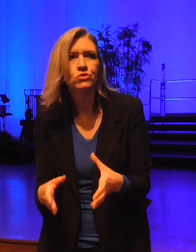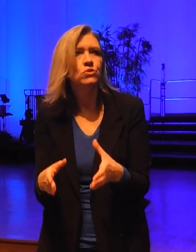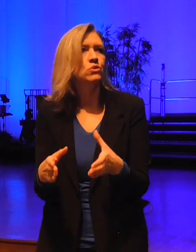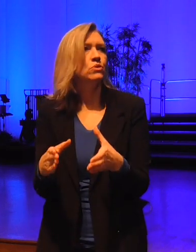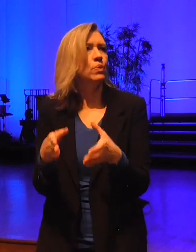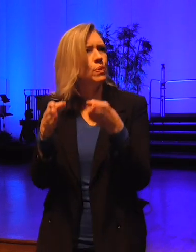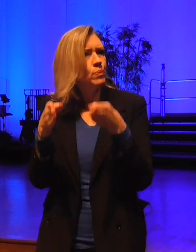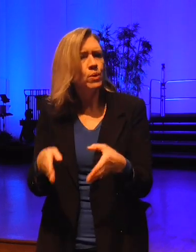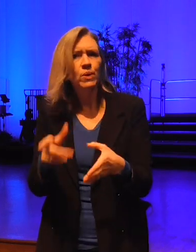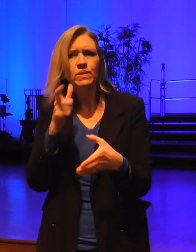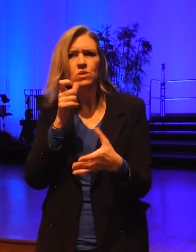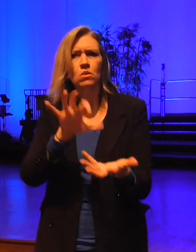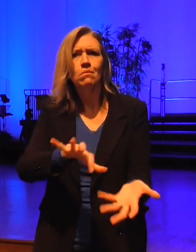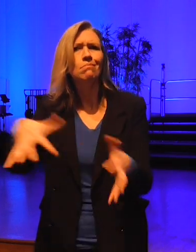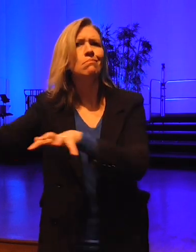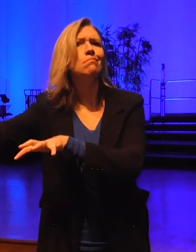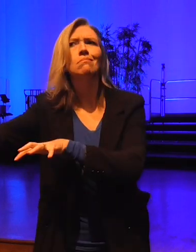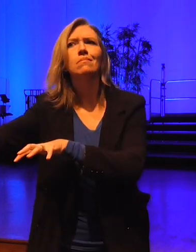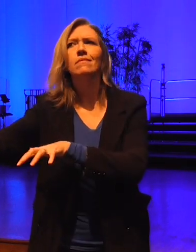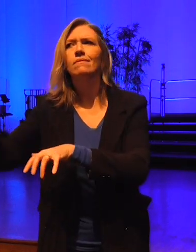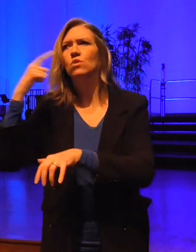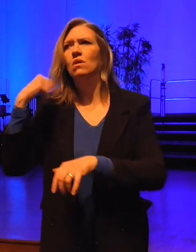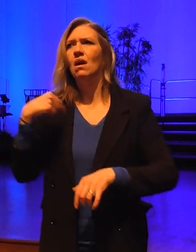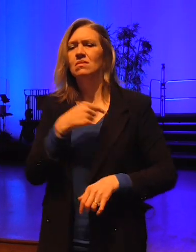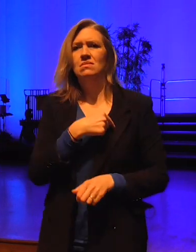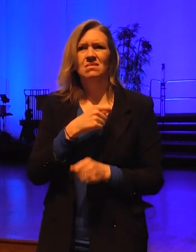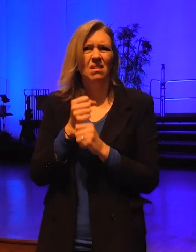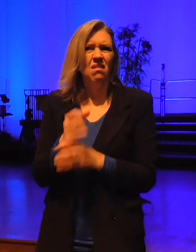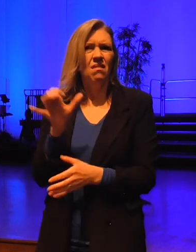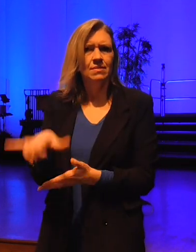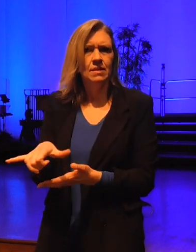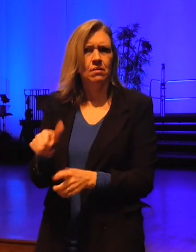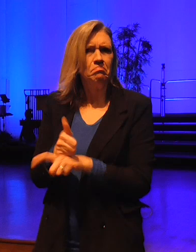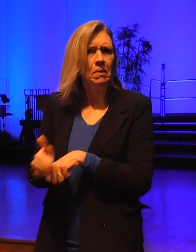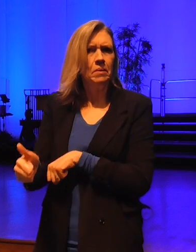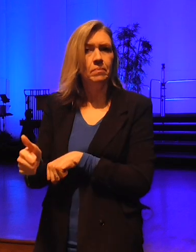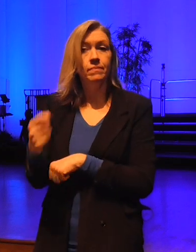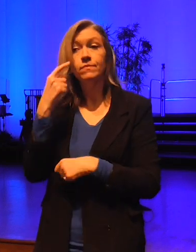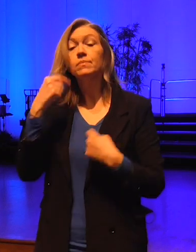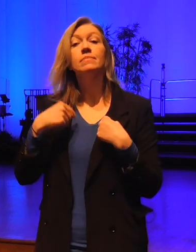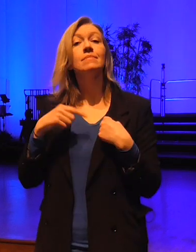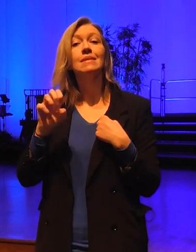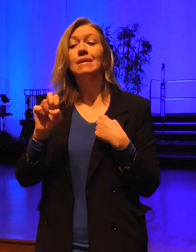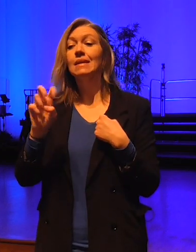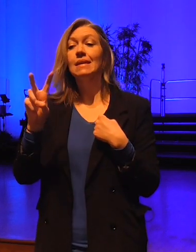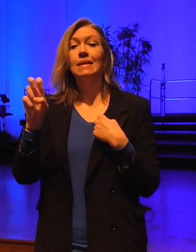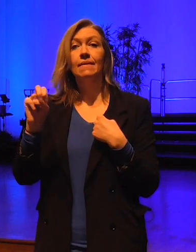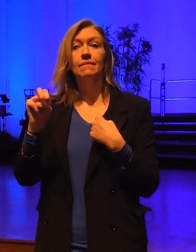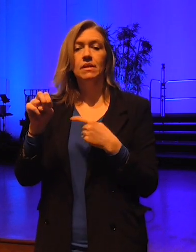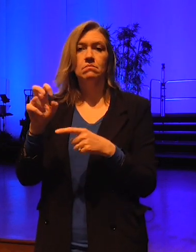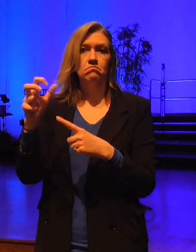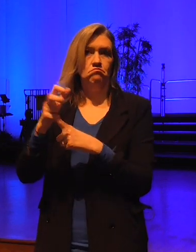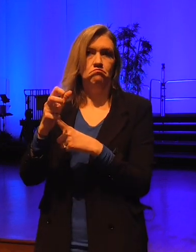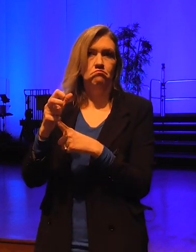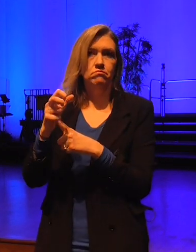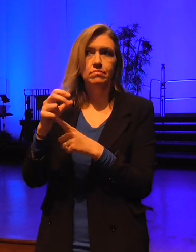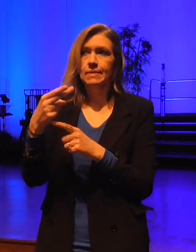horrible stuff happen for us called Humanity for me she's the great heroine she's utilizes